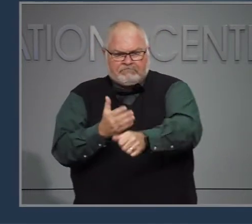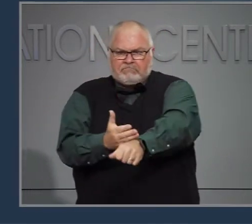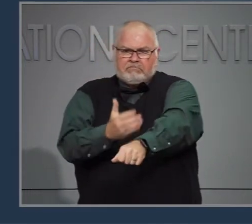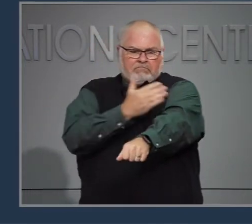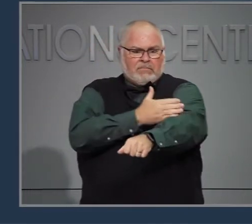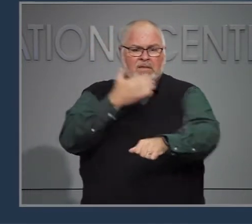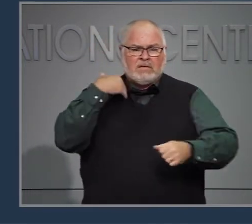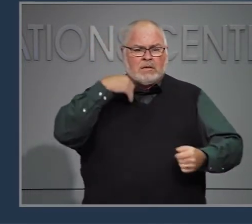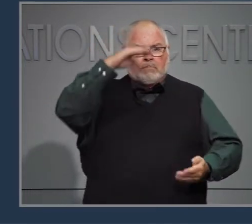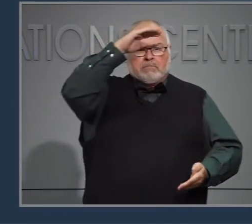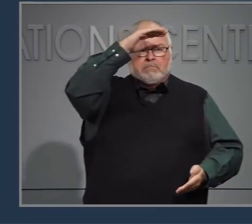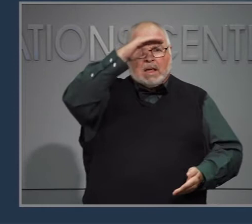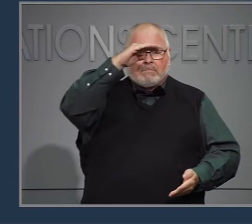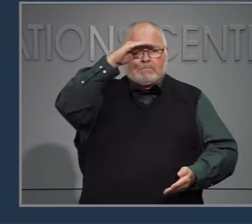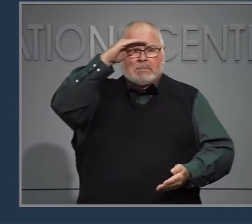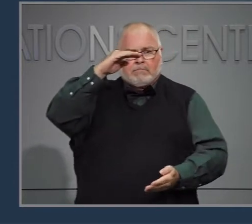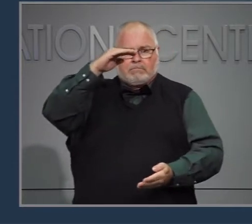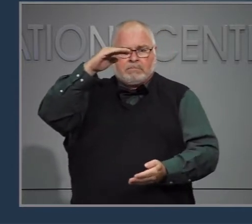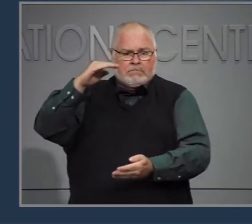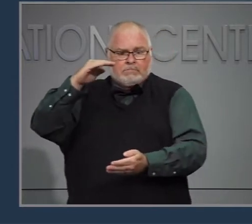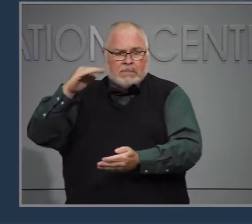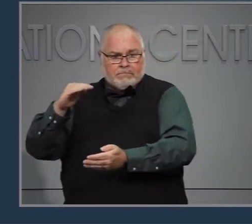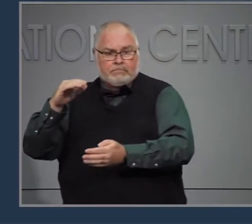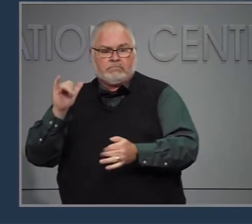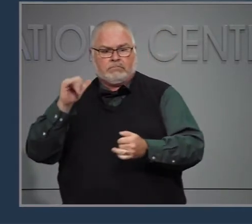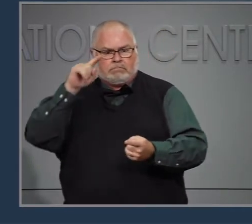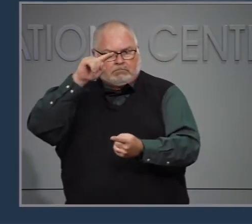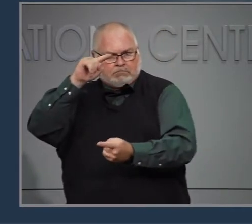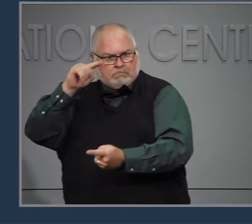ARE LASTING A NURSING HOME BEFORE BEING BROUGHT UNDER CONTROL.